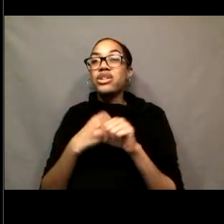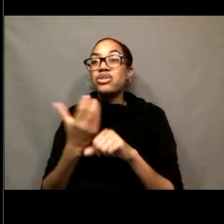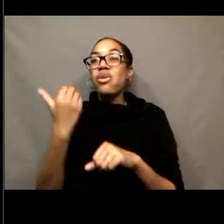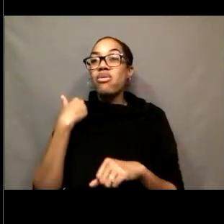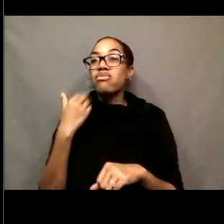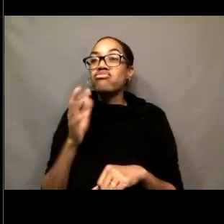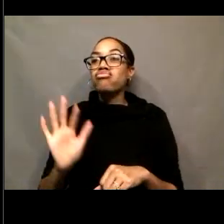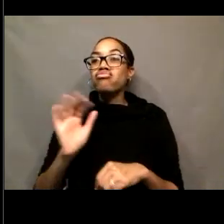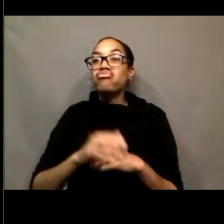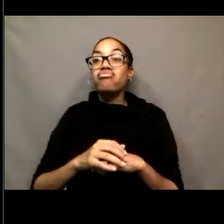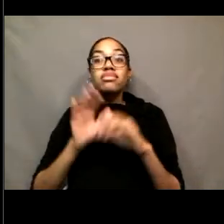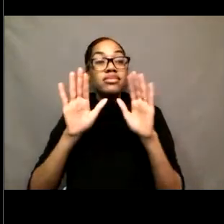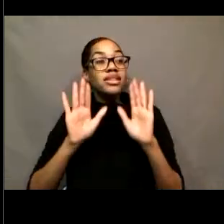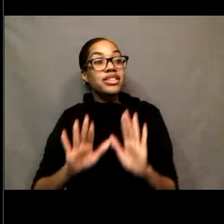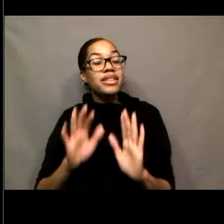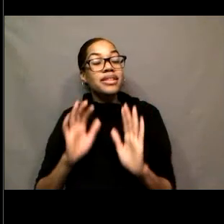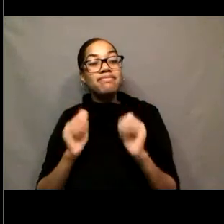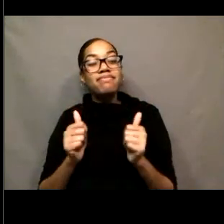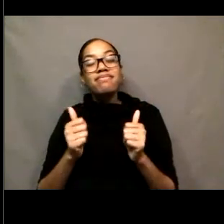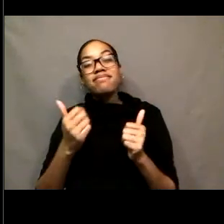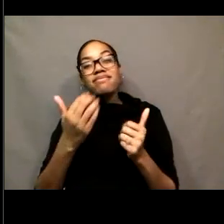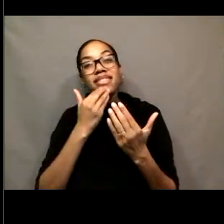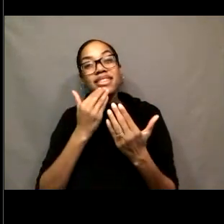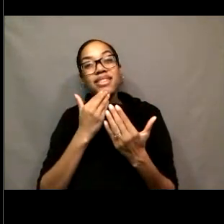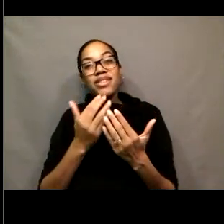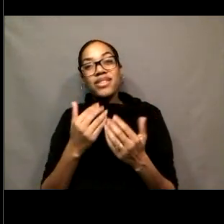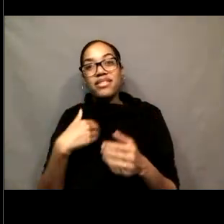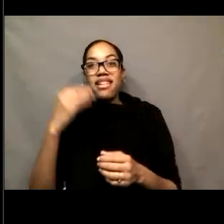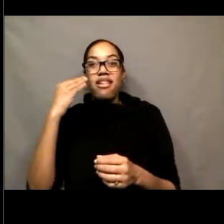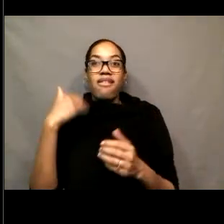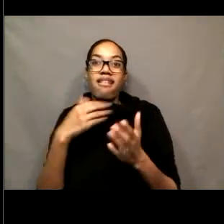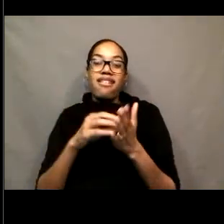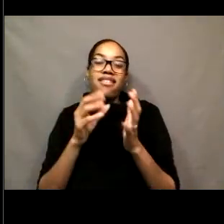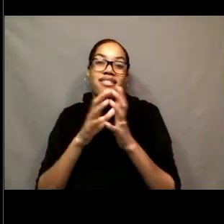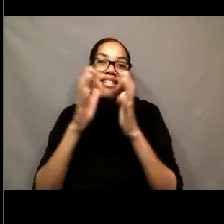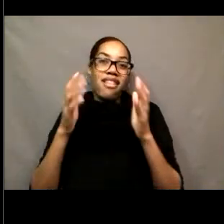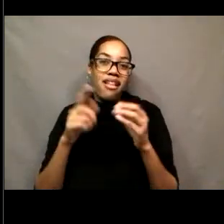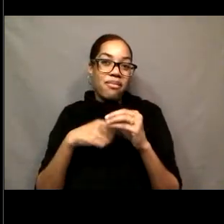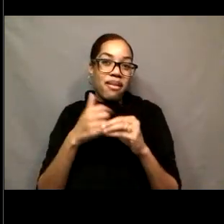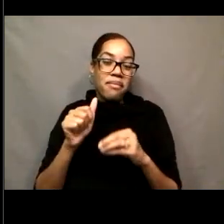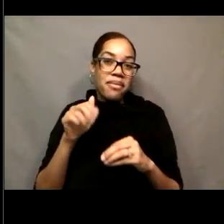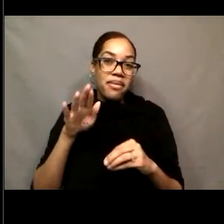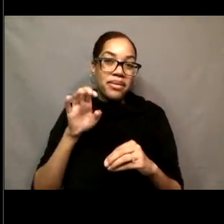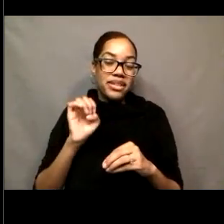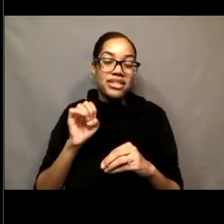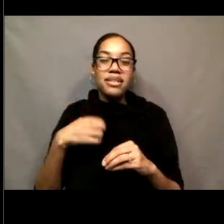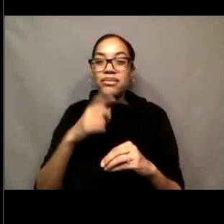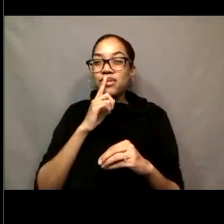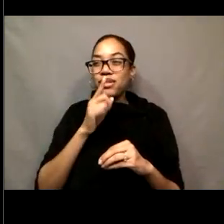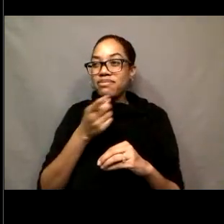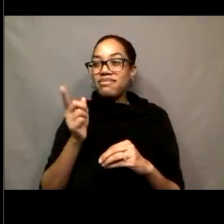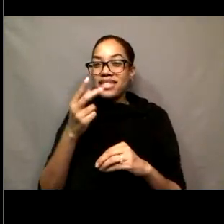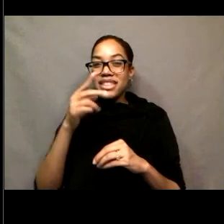Excellent. Well, I just want to thank you. I know that I learned a lot about abalone and I'm sure all the kids that are watching today